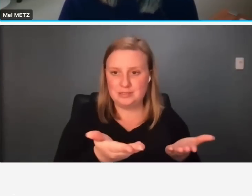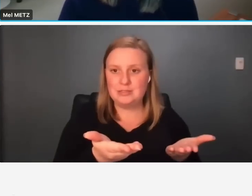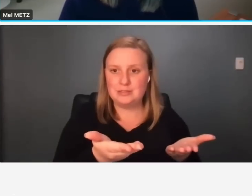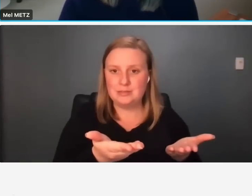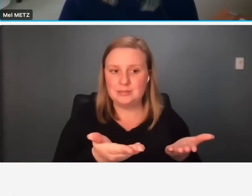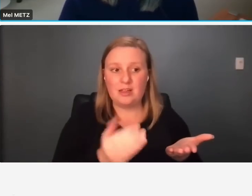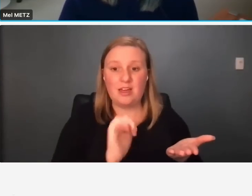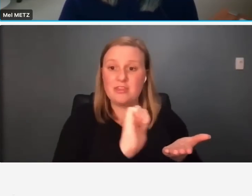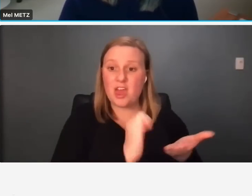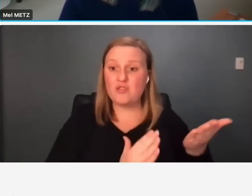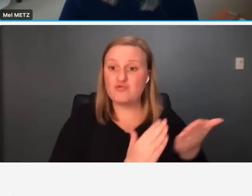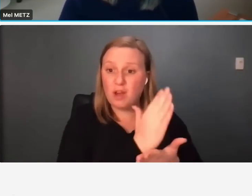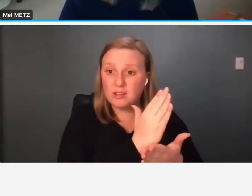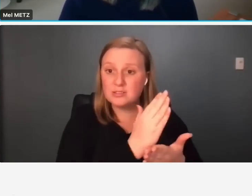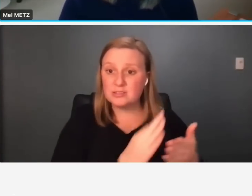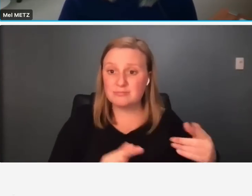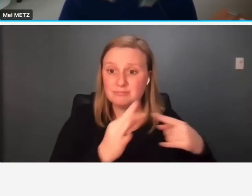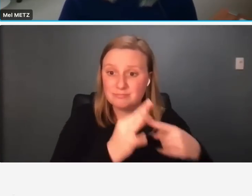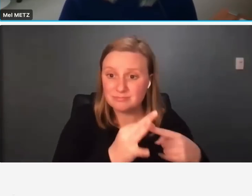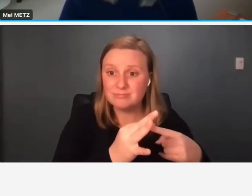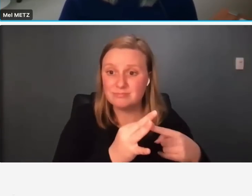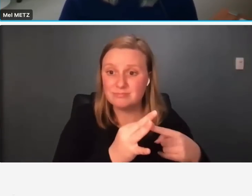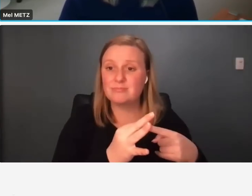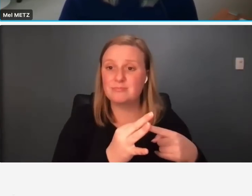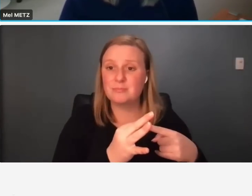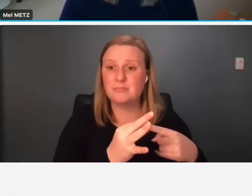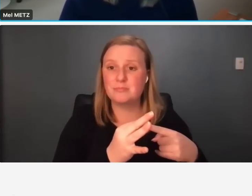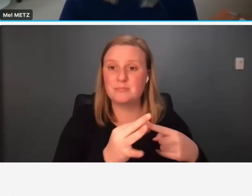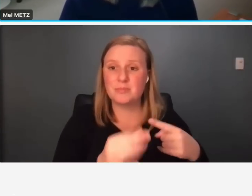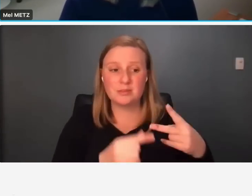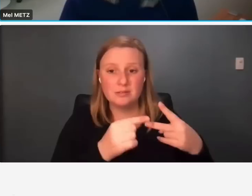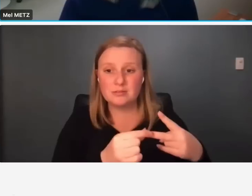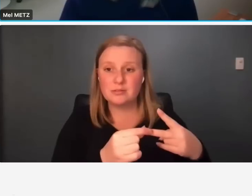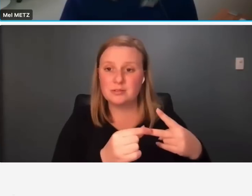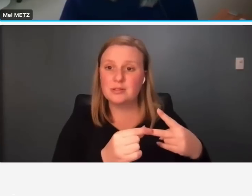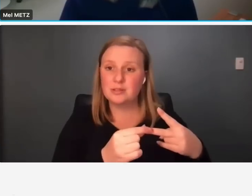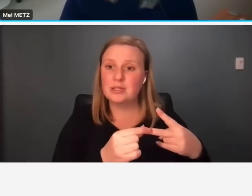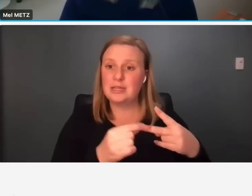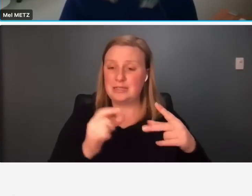The rights of people accessing or seeking to access aged care, a single system entry point with